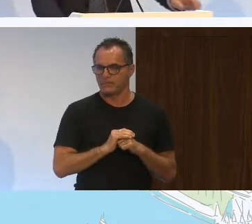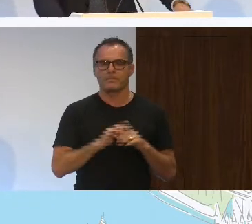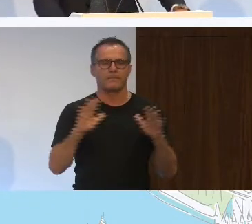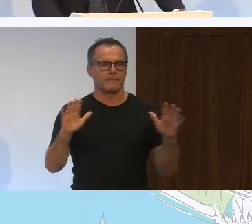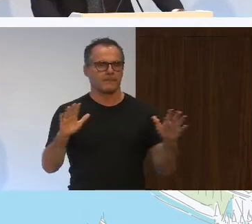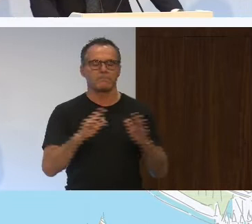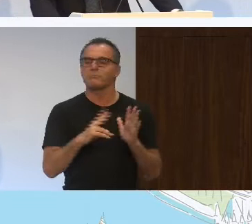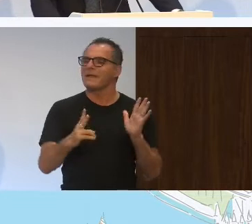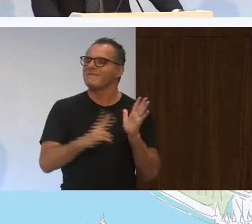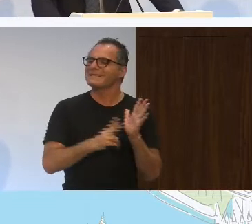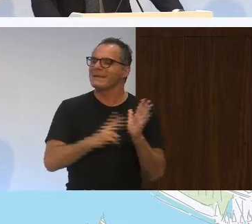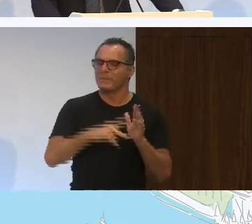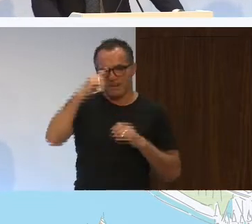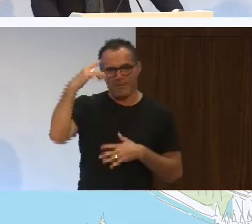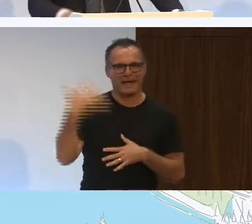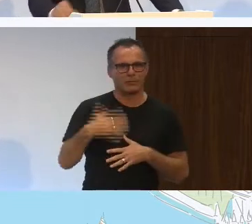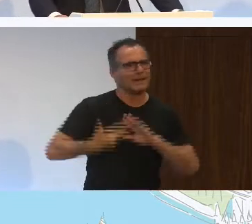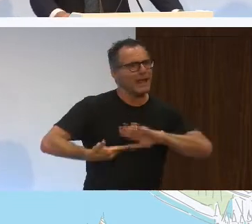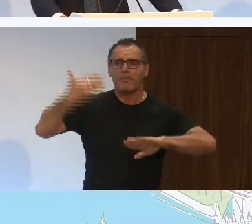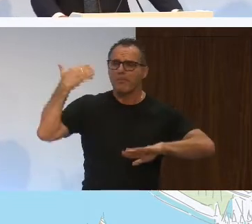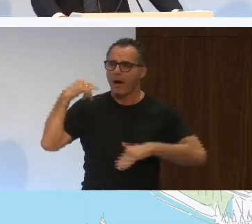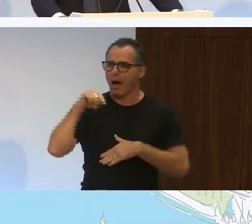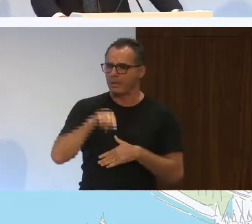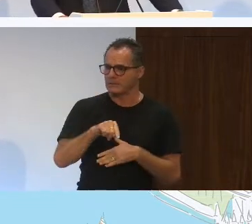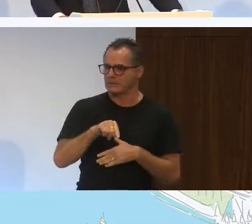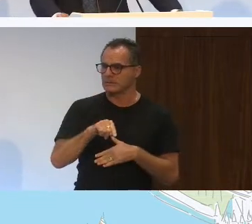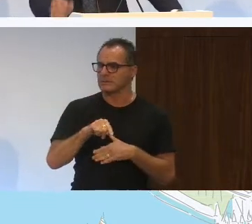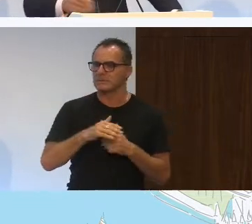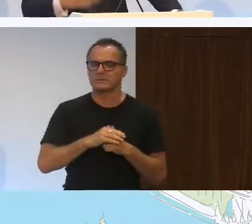He was in the past, he was also called migraine associated with associated